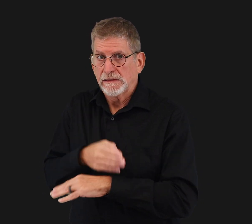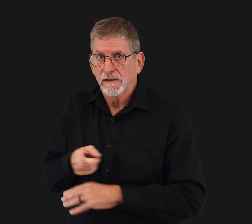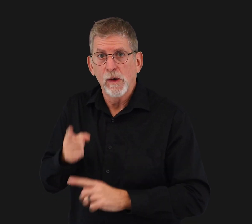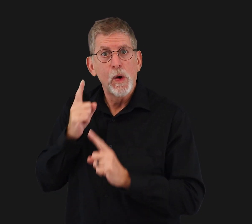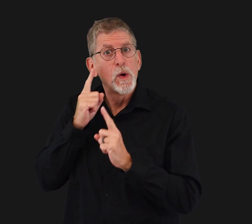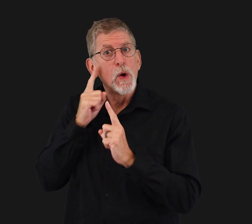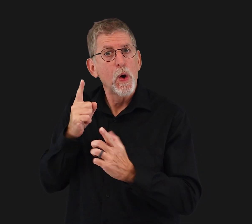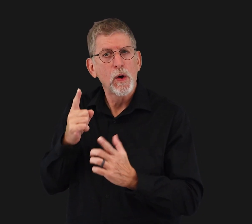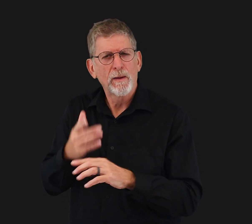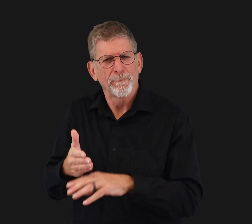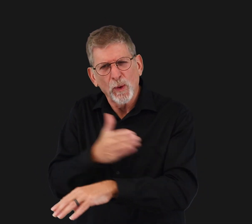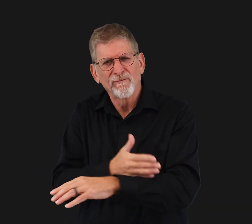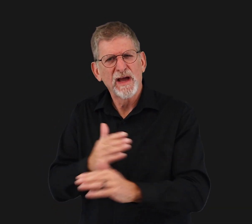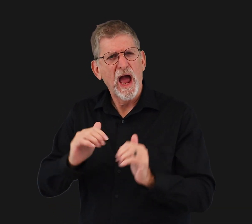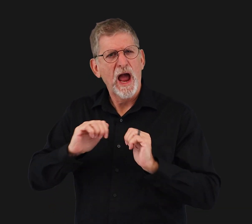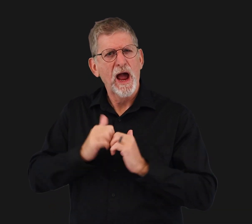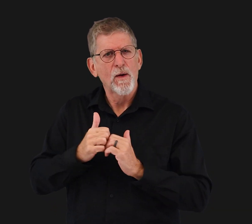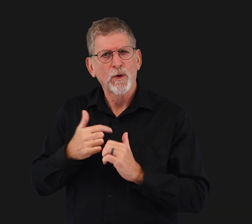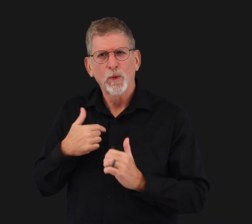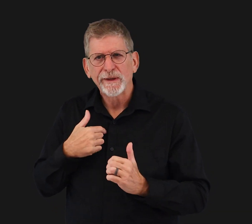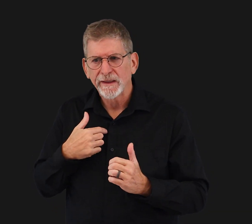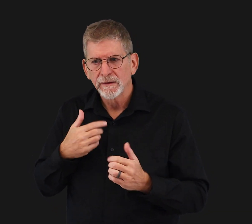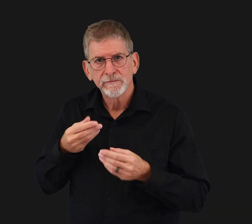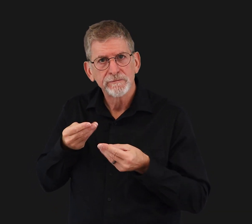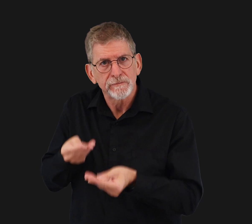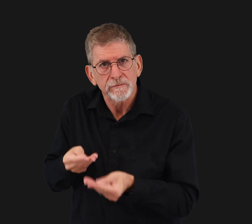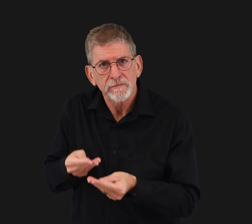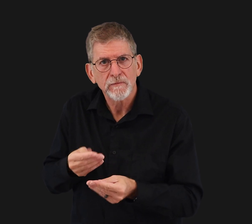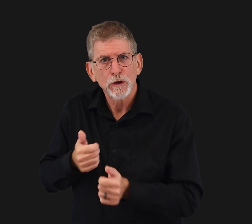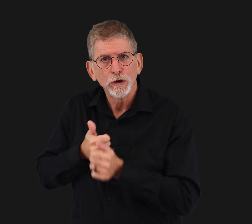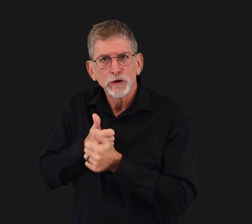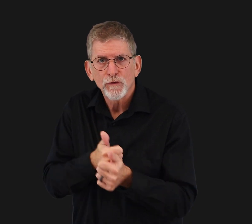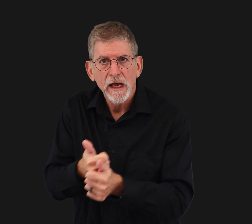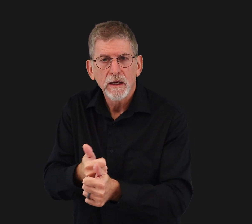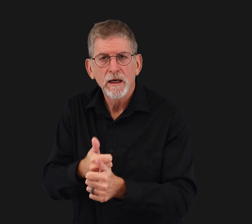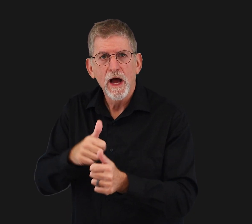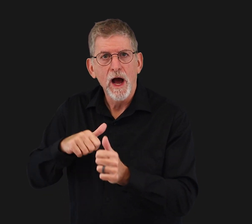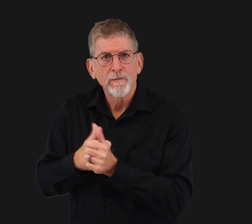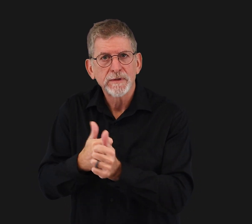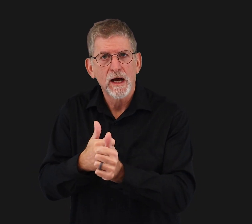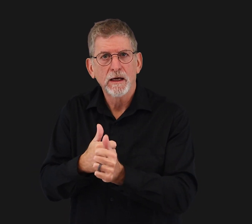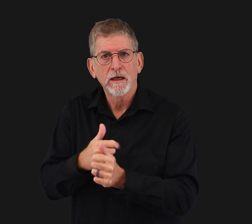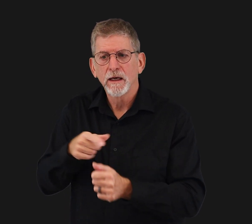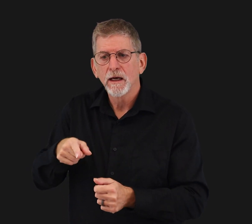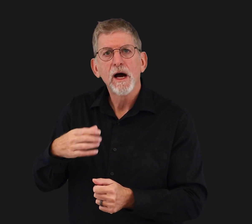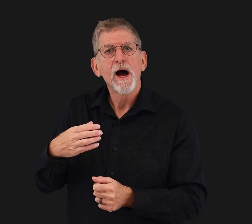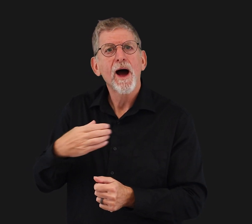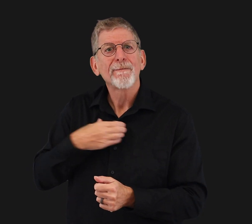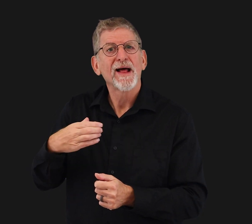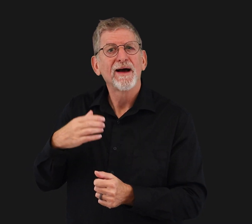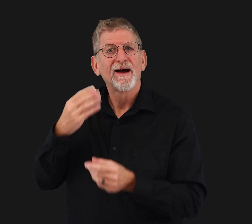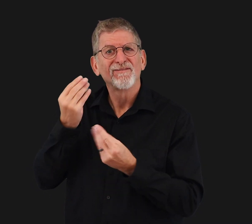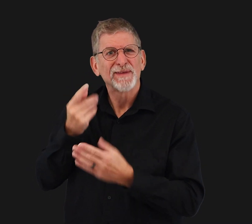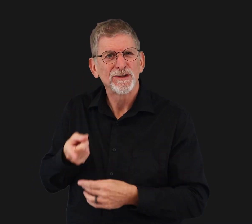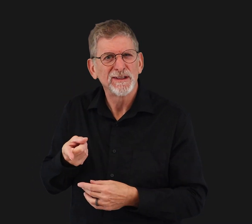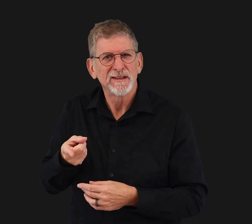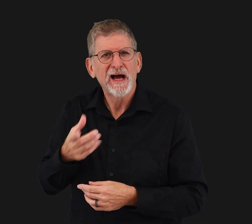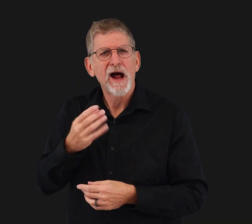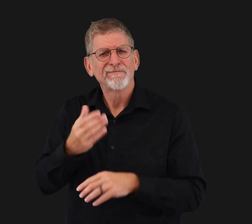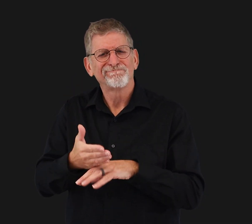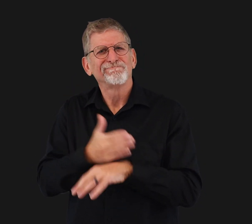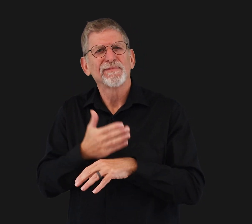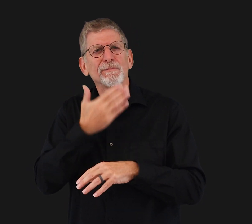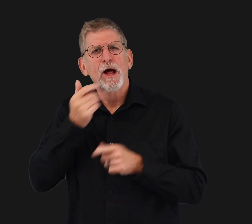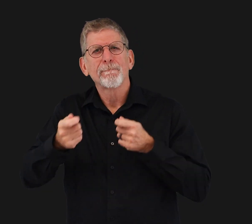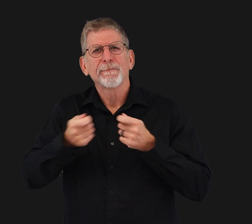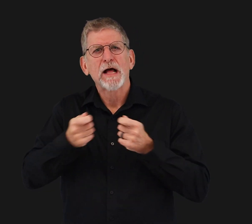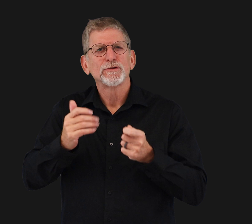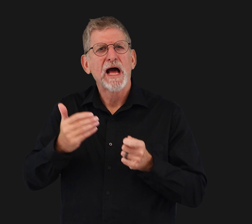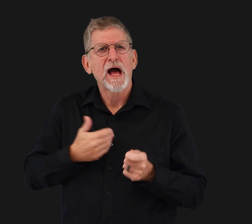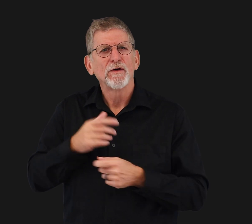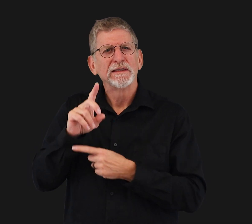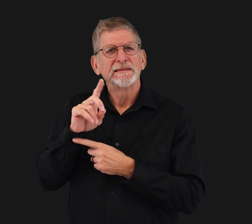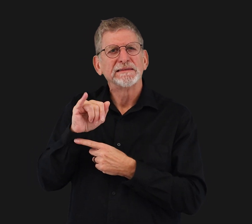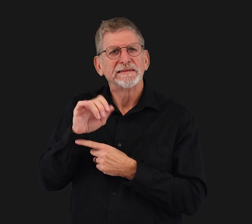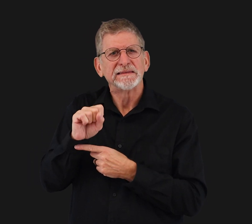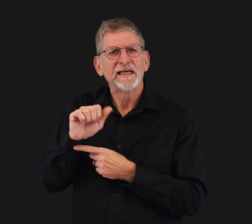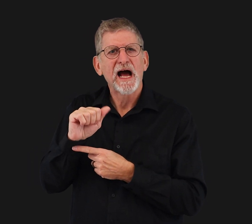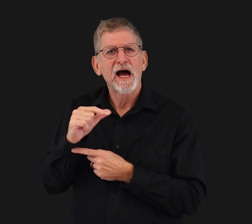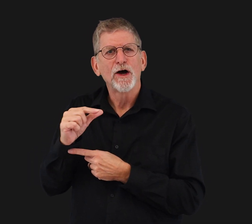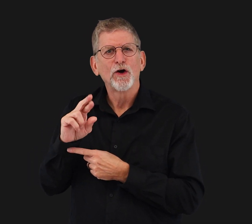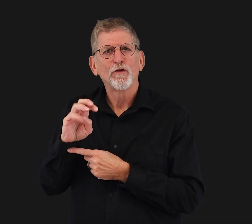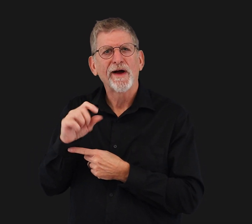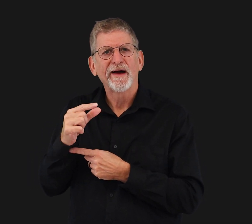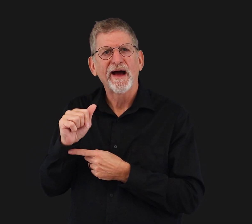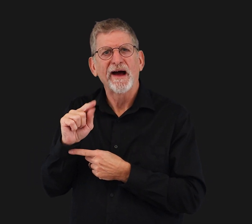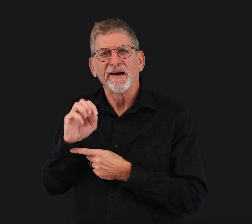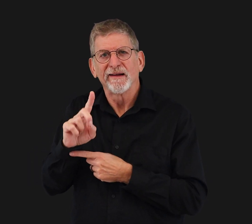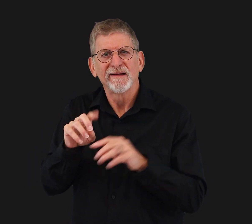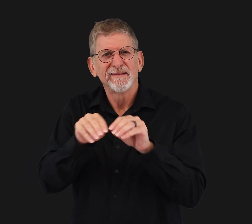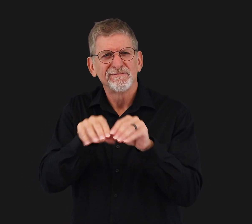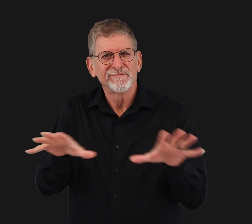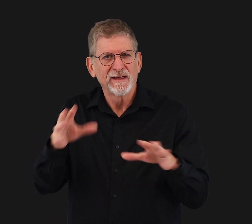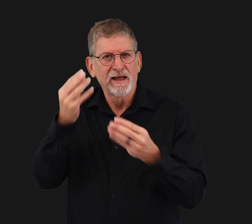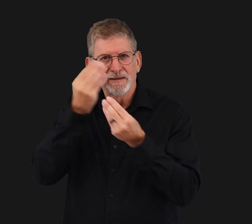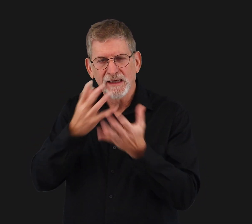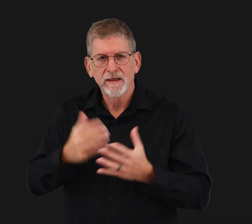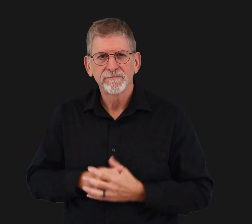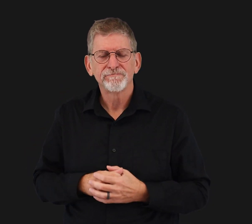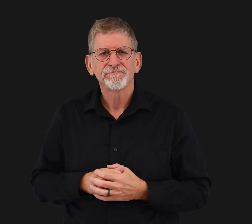The goal is to improve how we input, track and update complaint information, and better manage our disaggregated data.